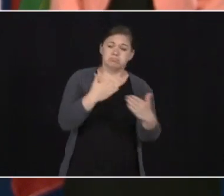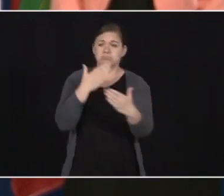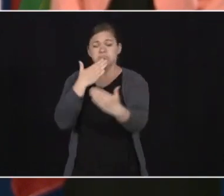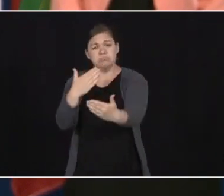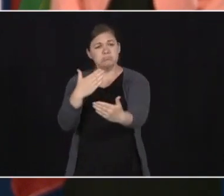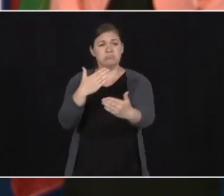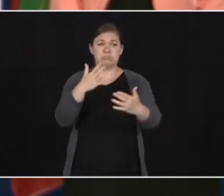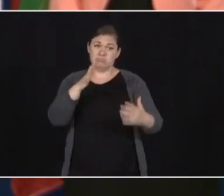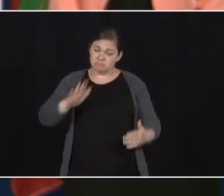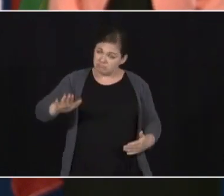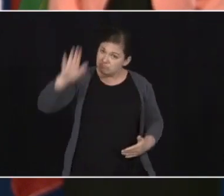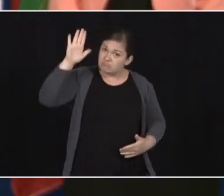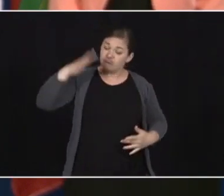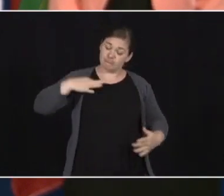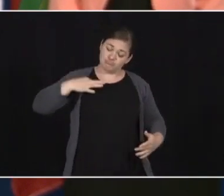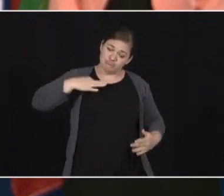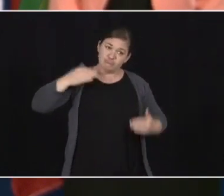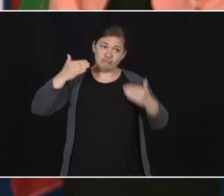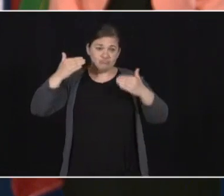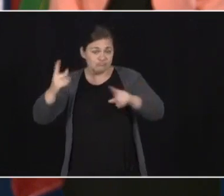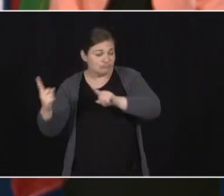Thank you for putting up your hand and